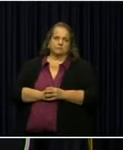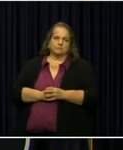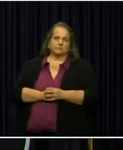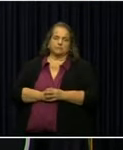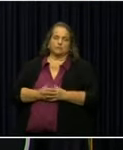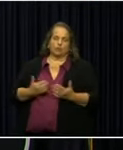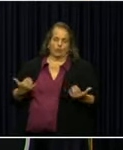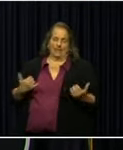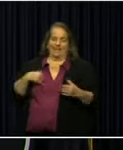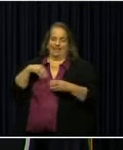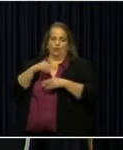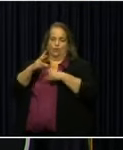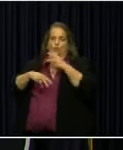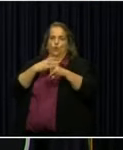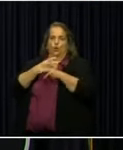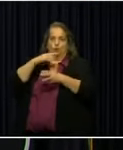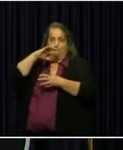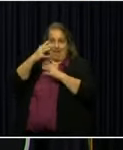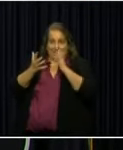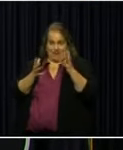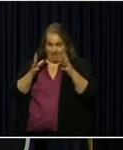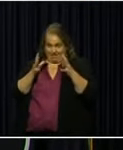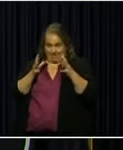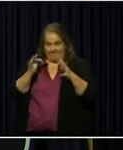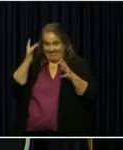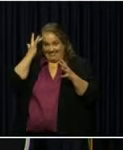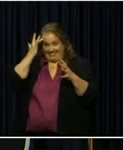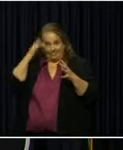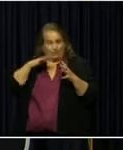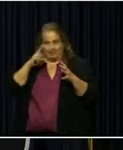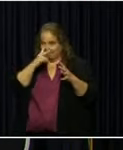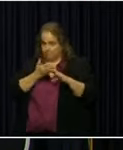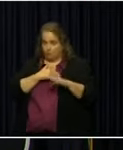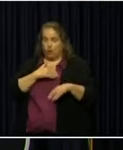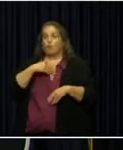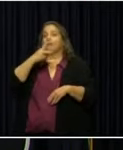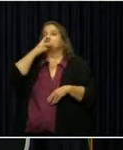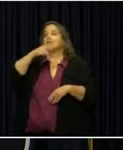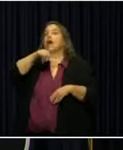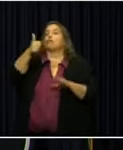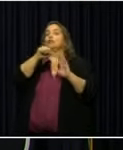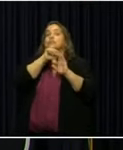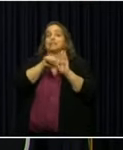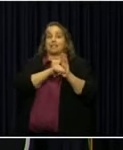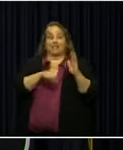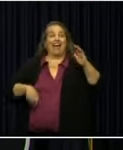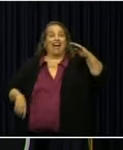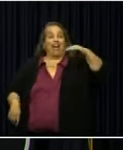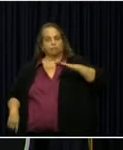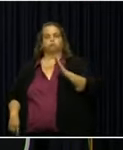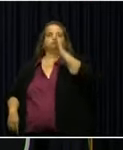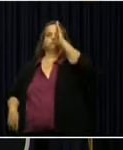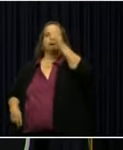HOPE WE DON'T EVER SEE. MORGAN.